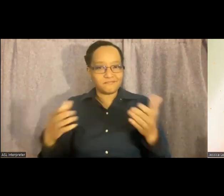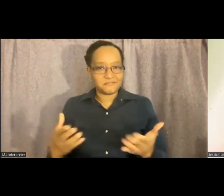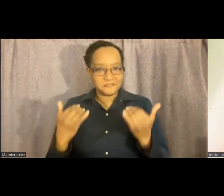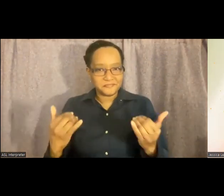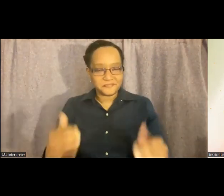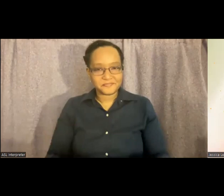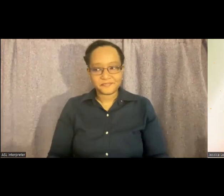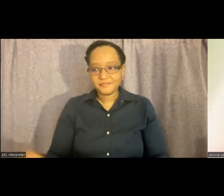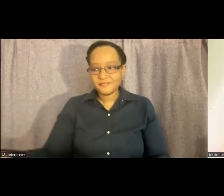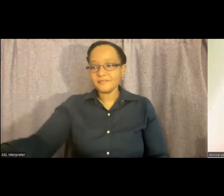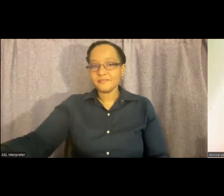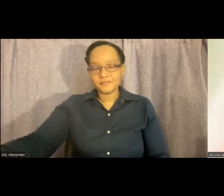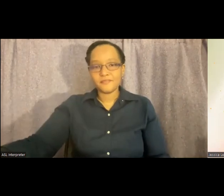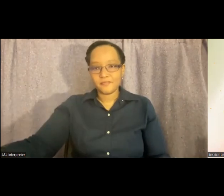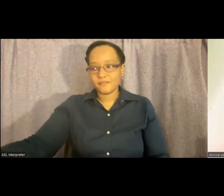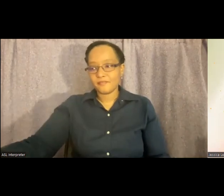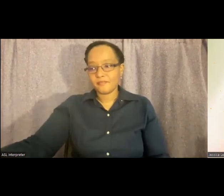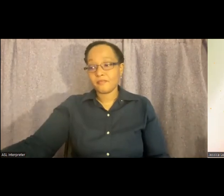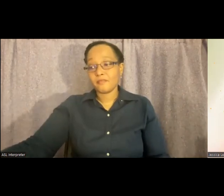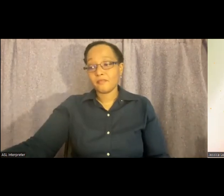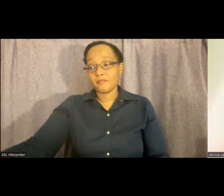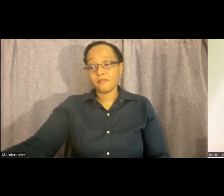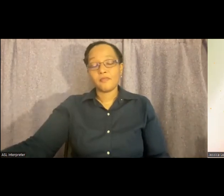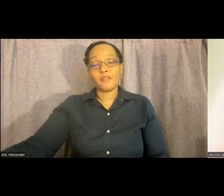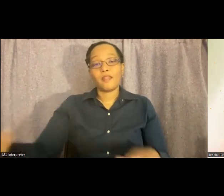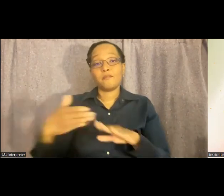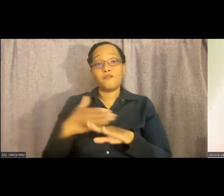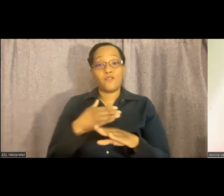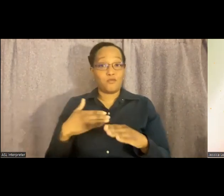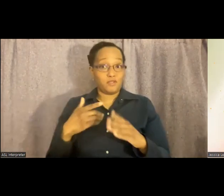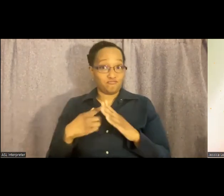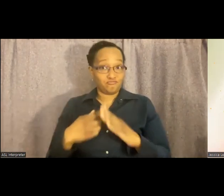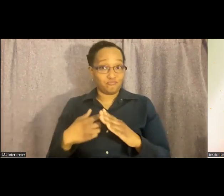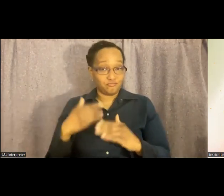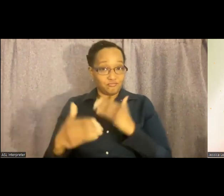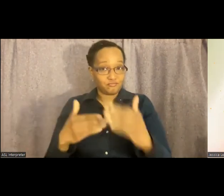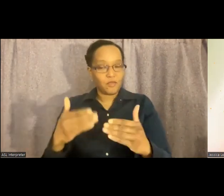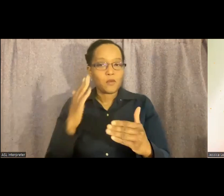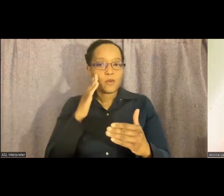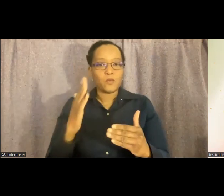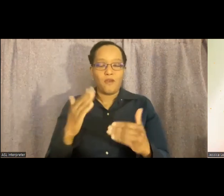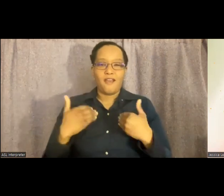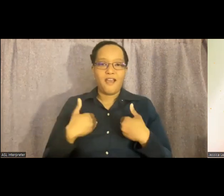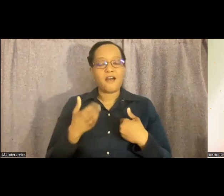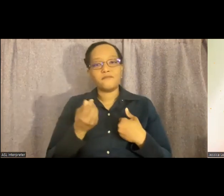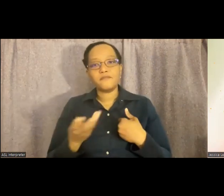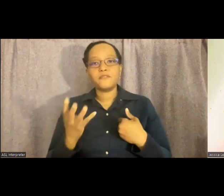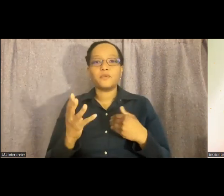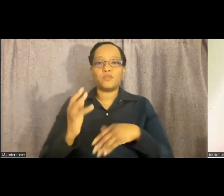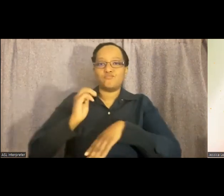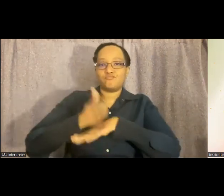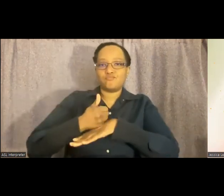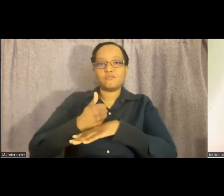Before we do anything, we are going to have everyone setup interpretation . Today, we